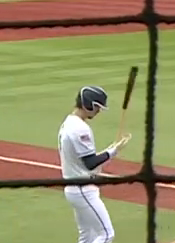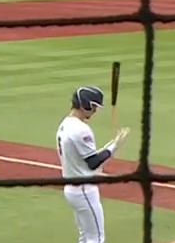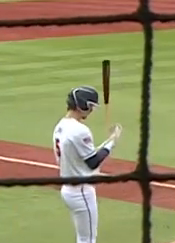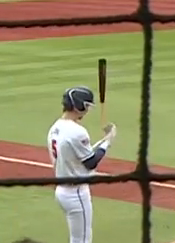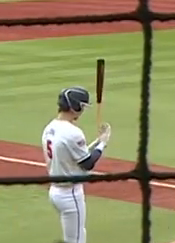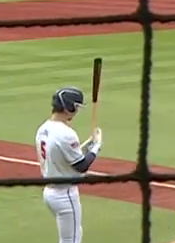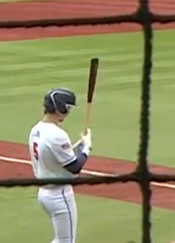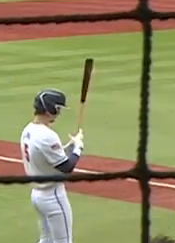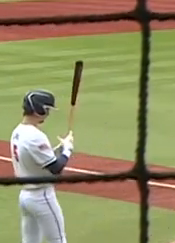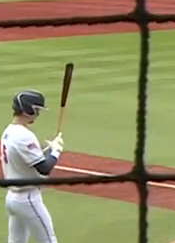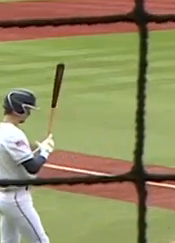come on,